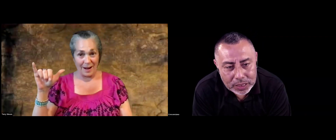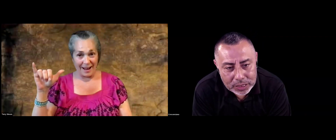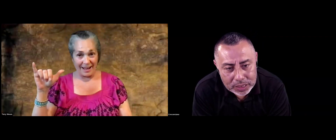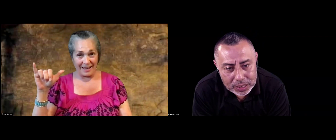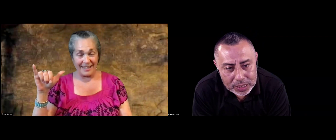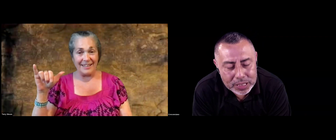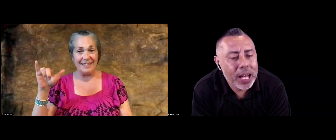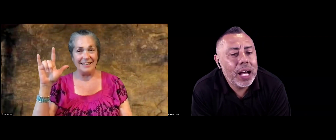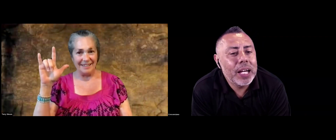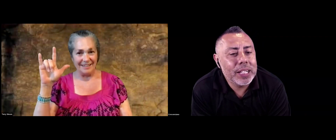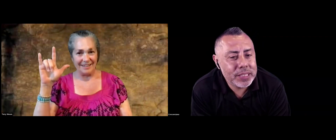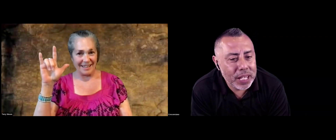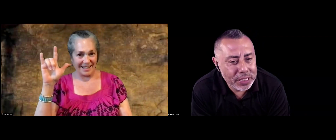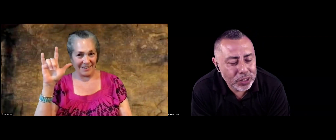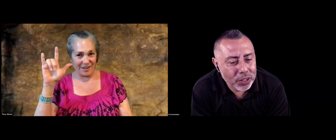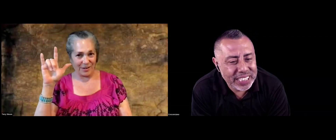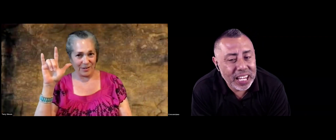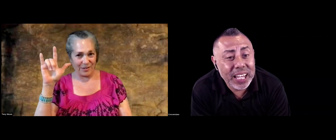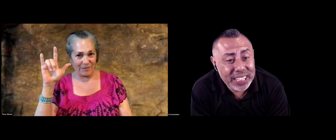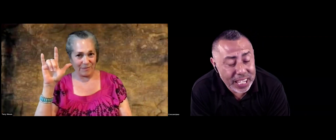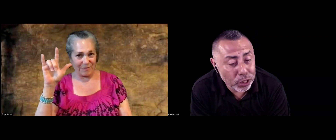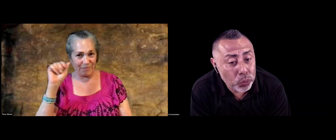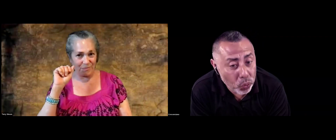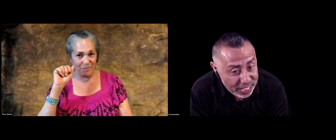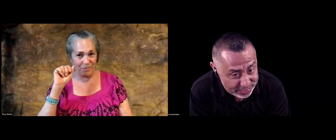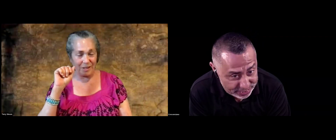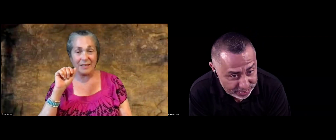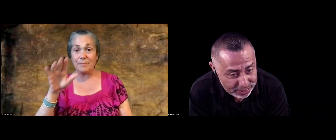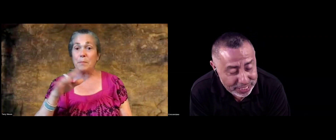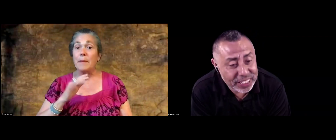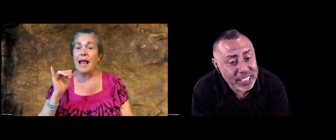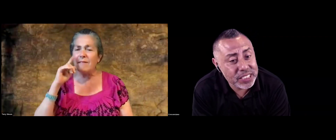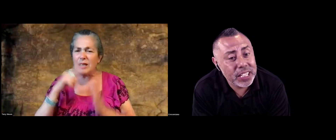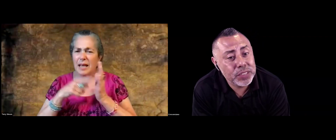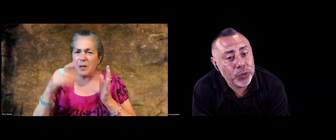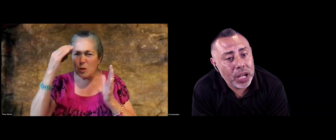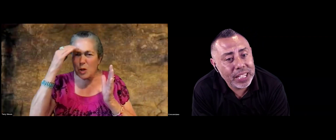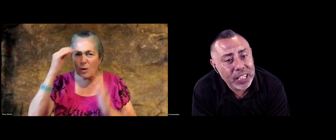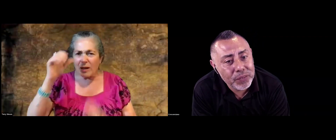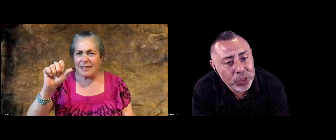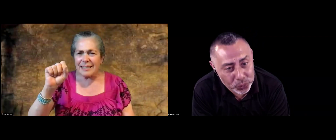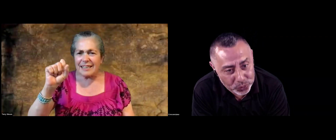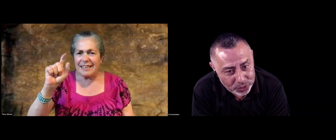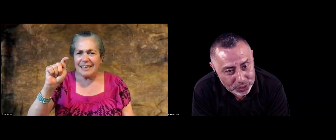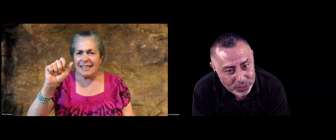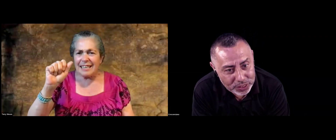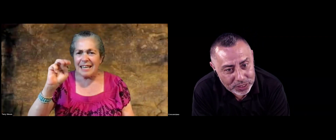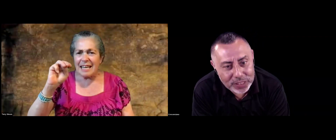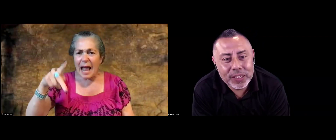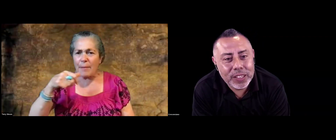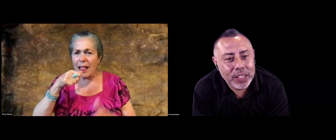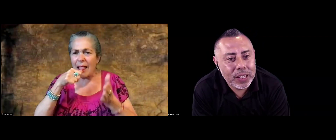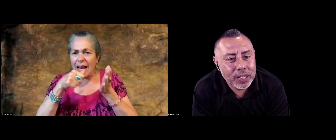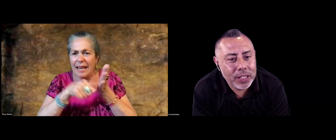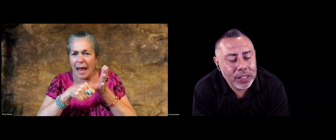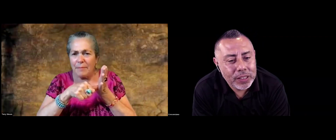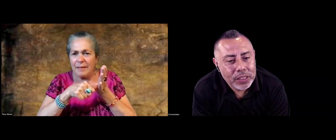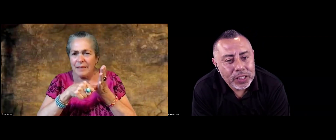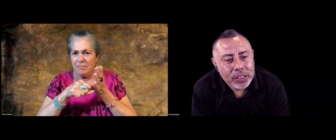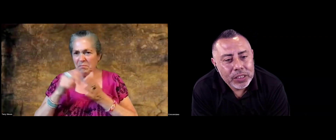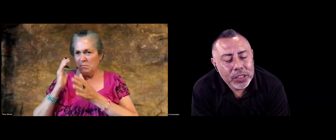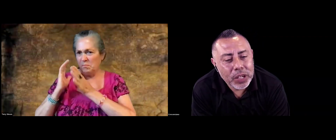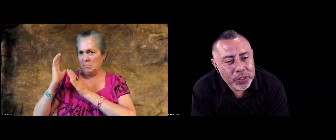Is assigned called the ILY sign and that stands for I love you.